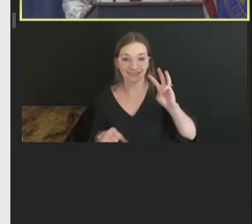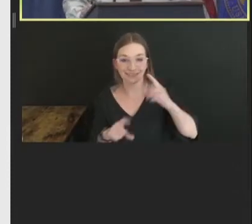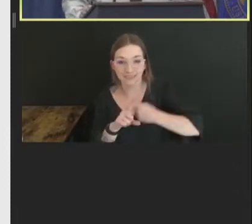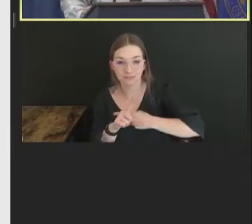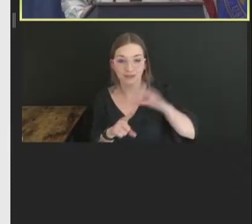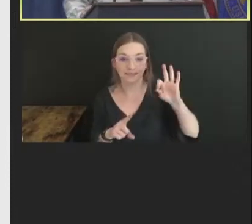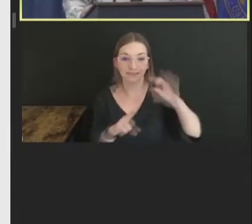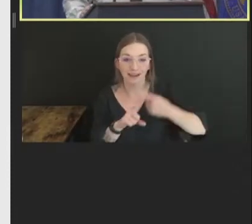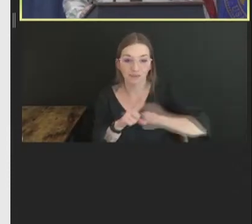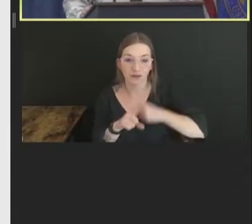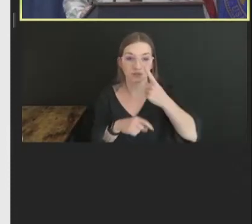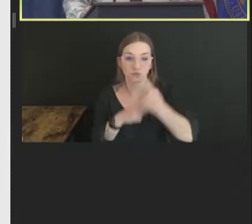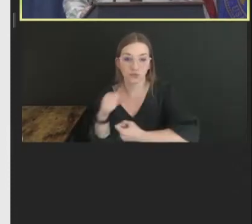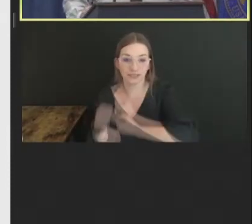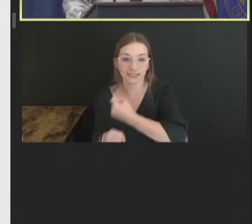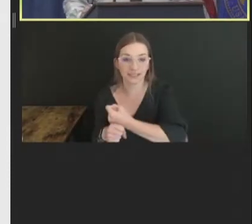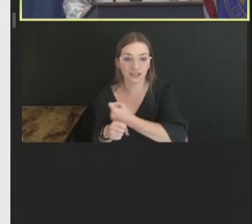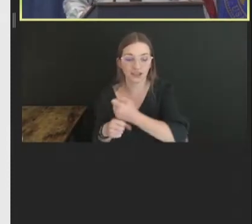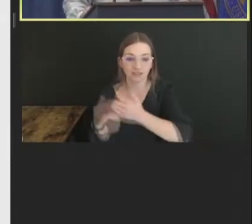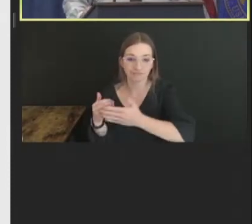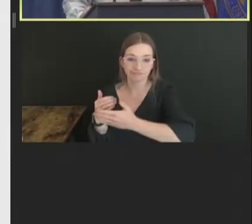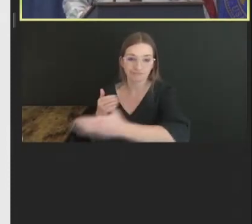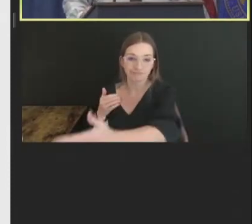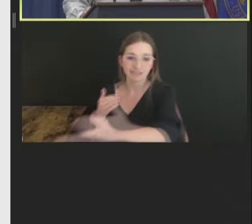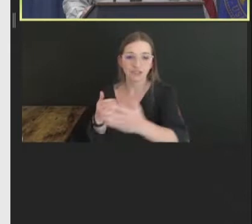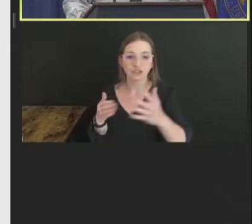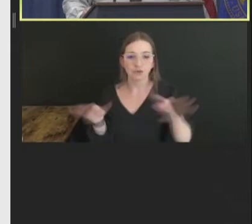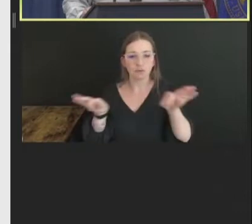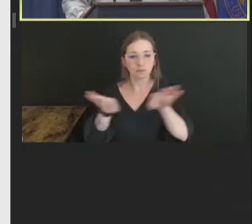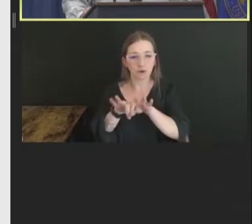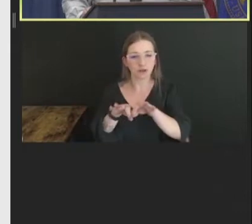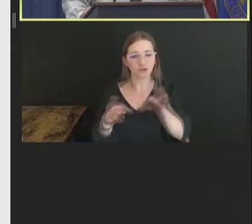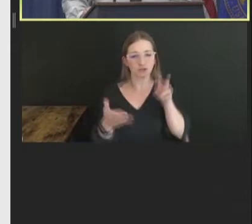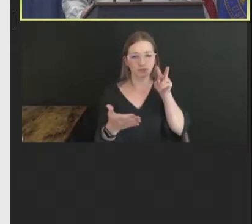important for us to continue to think about vaccination strategies and schedules as one